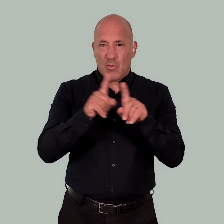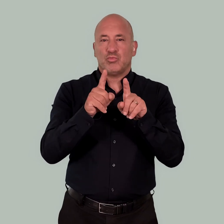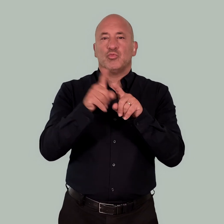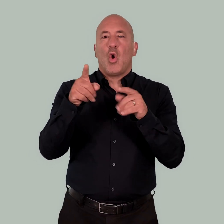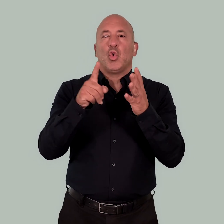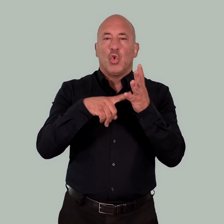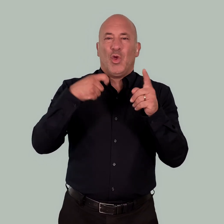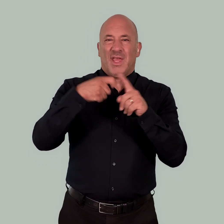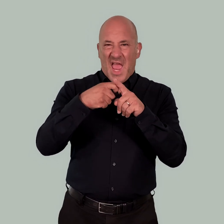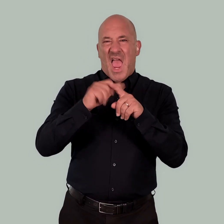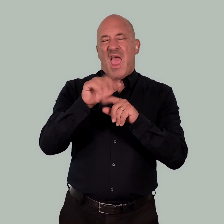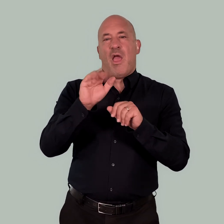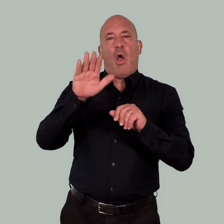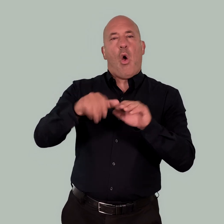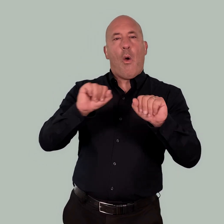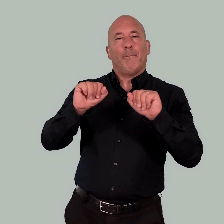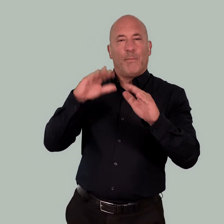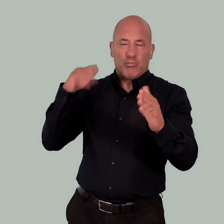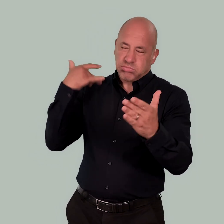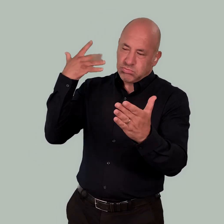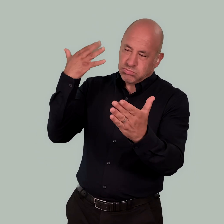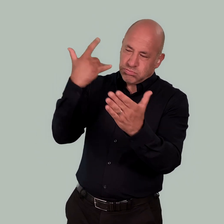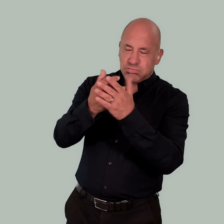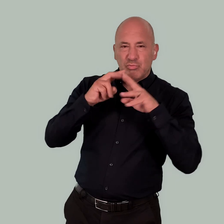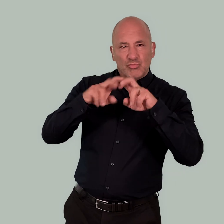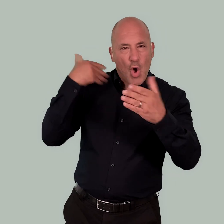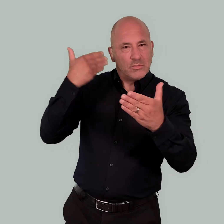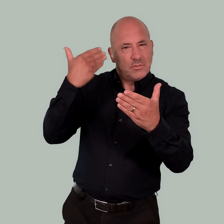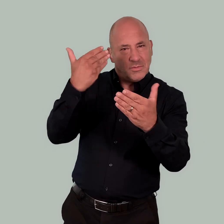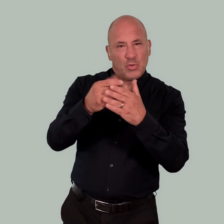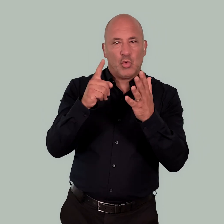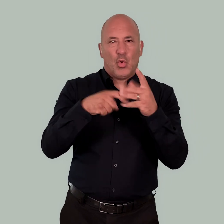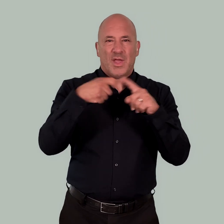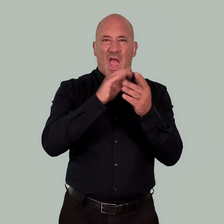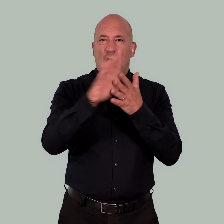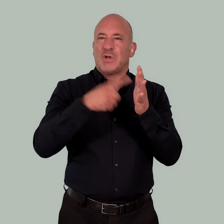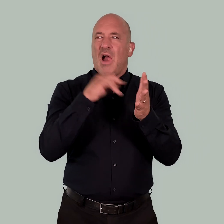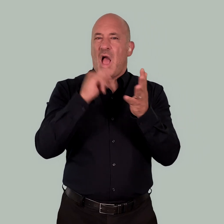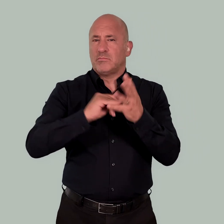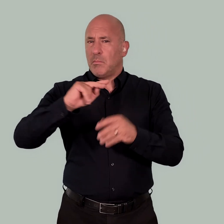and the UK Household Longitudinal Study (UKHLS)